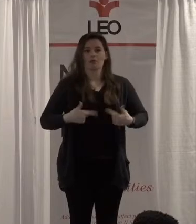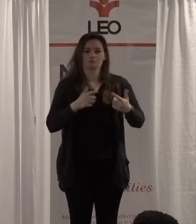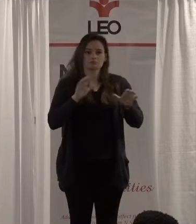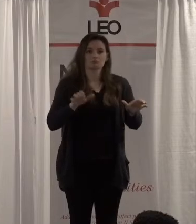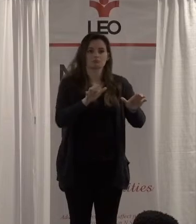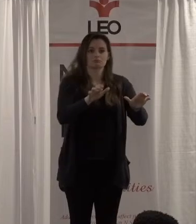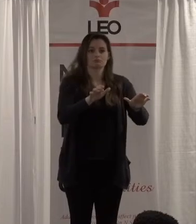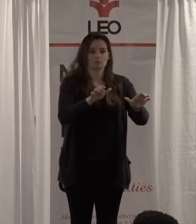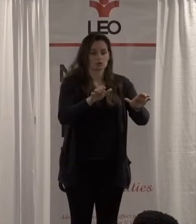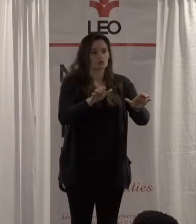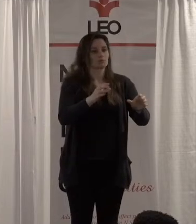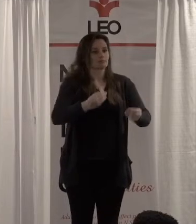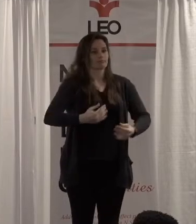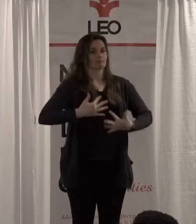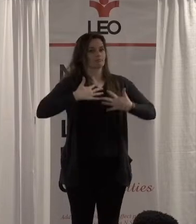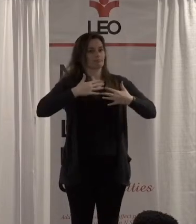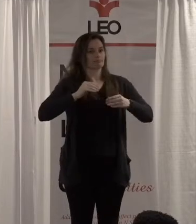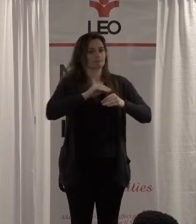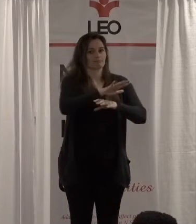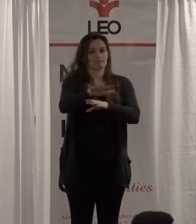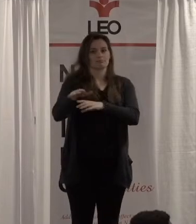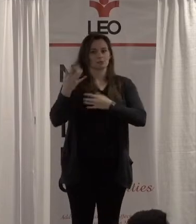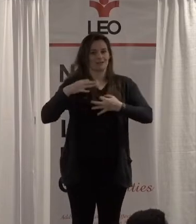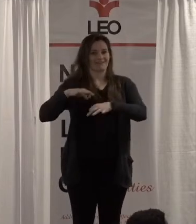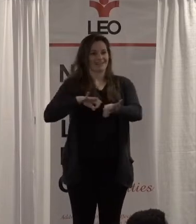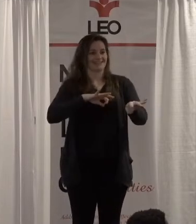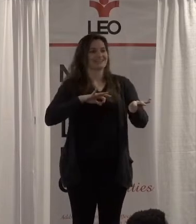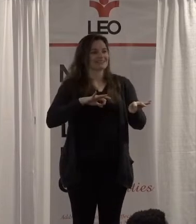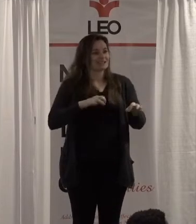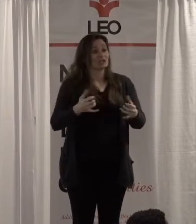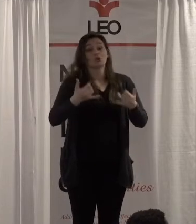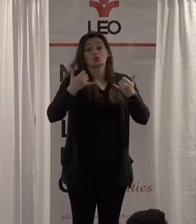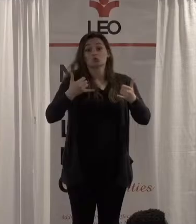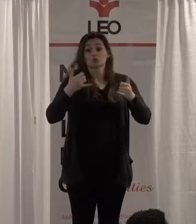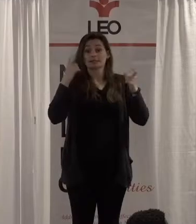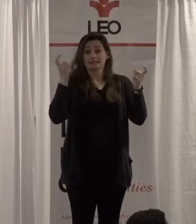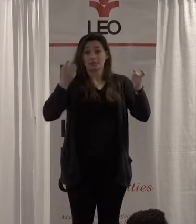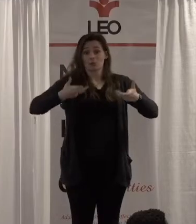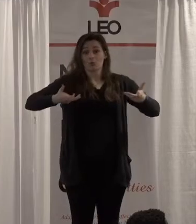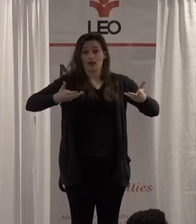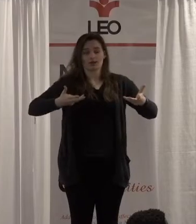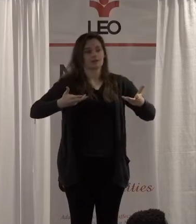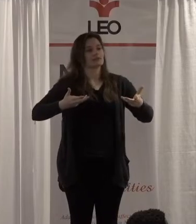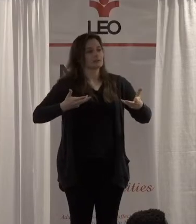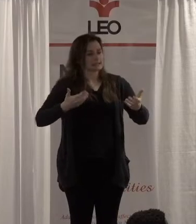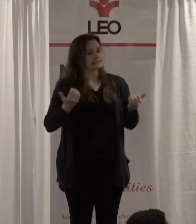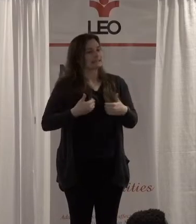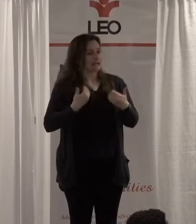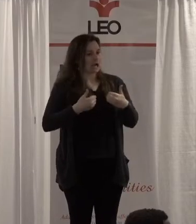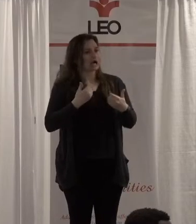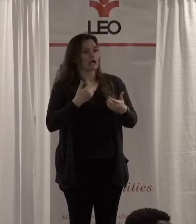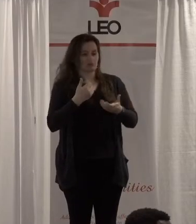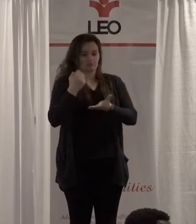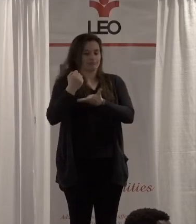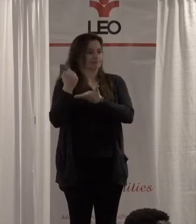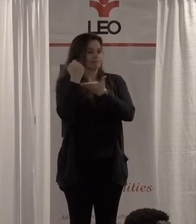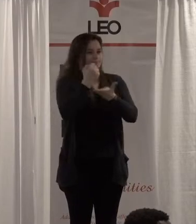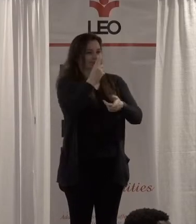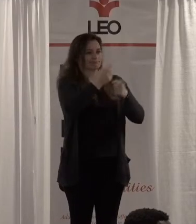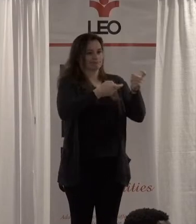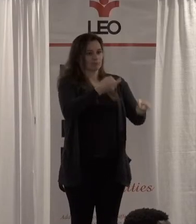AND TODAY WE CELEBRATE A SCHOLARSHIP RECIPIENTS WHO ARE TAKING ADVANTAGE OF THEIR RIGHT TO EDUCATION